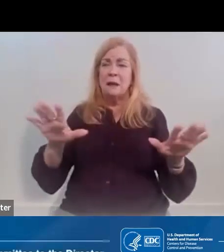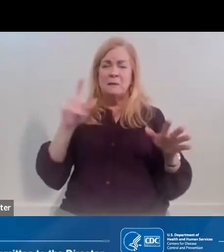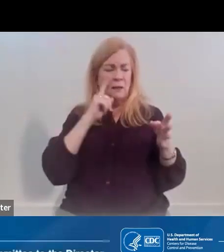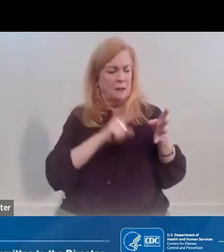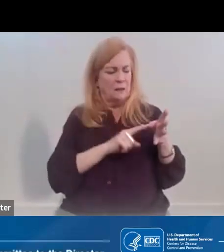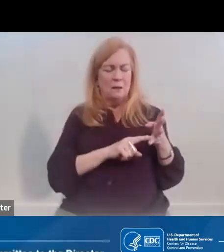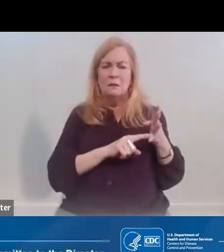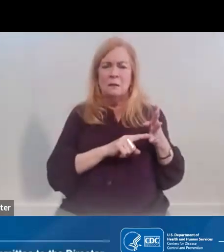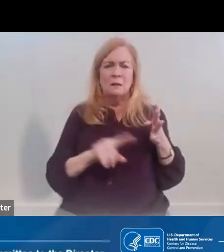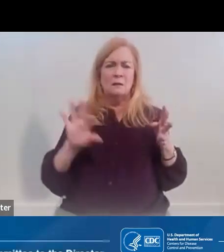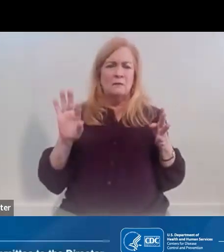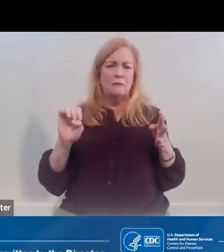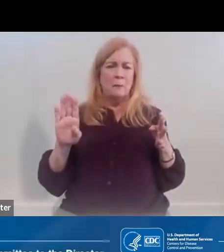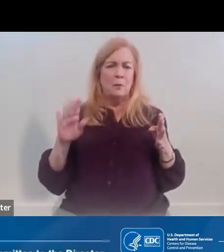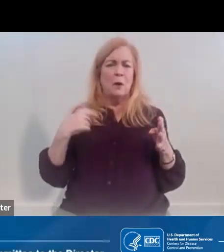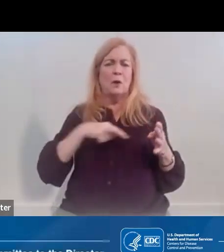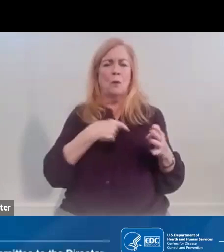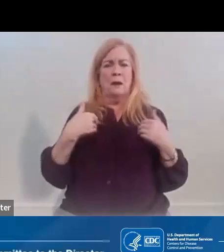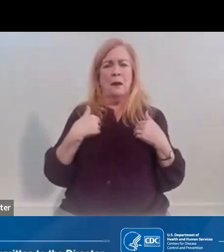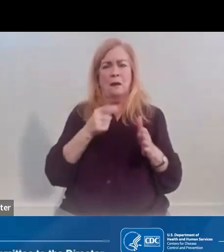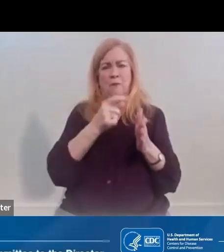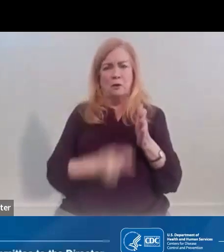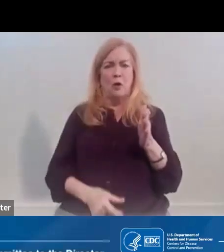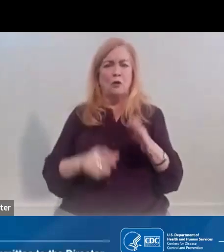we actually have an article on PLACES.